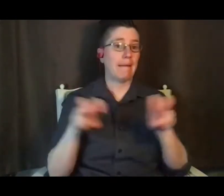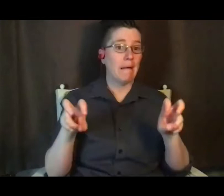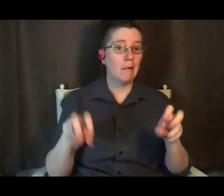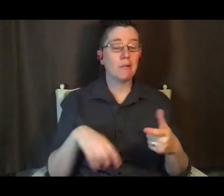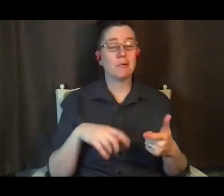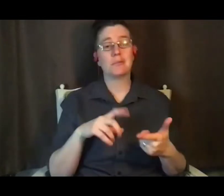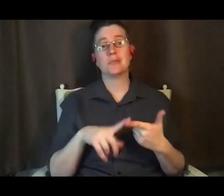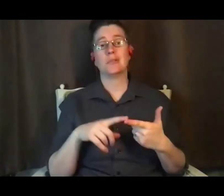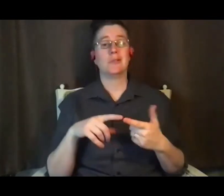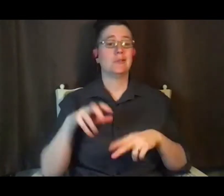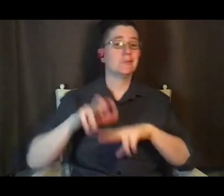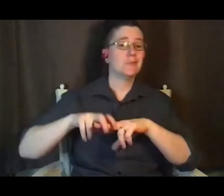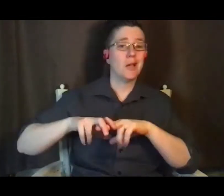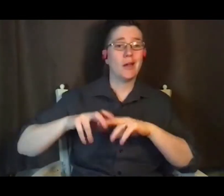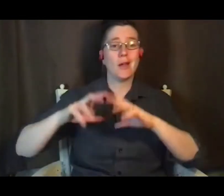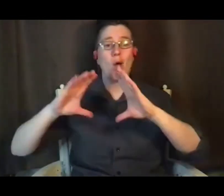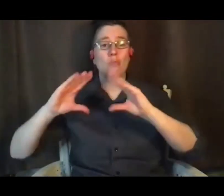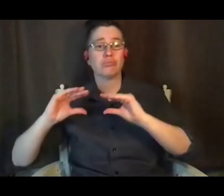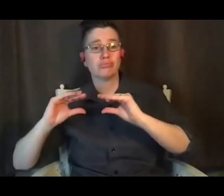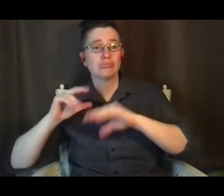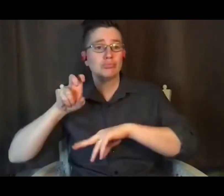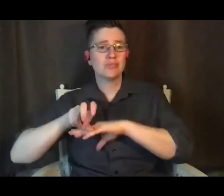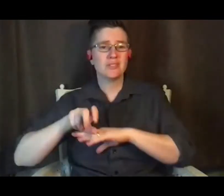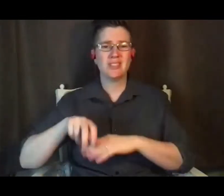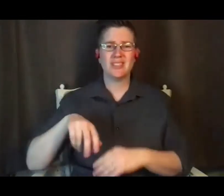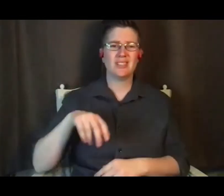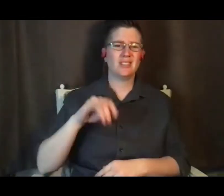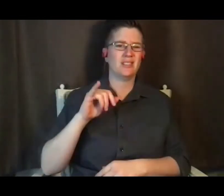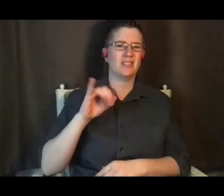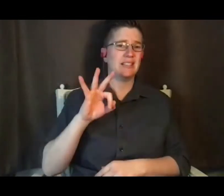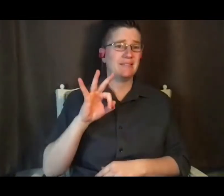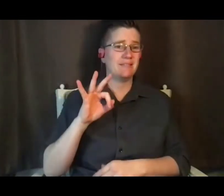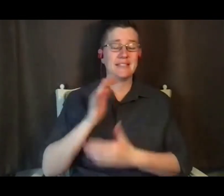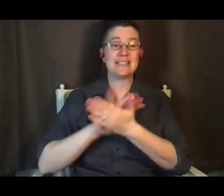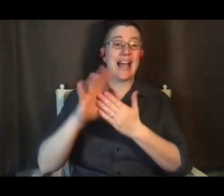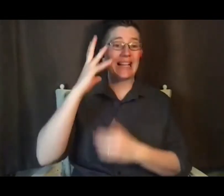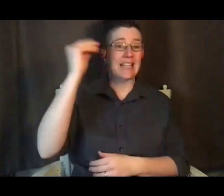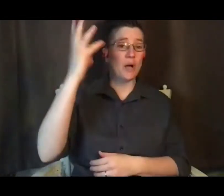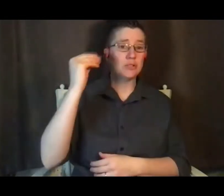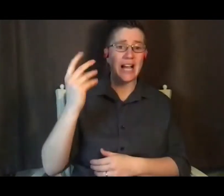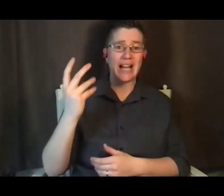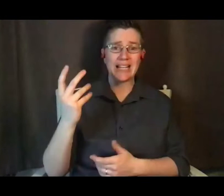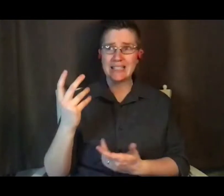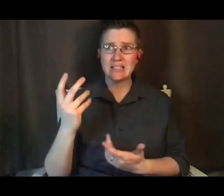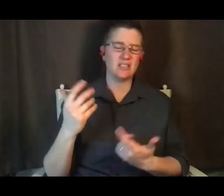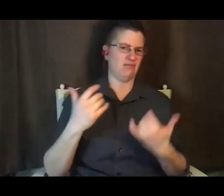a bed or if it's a habitable outside outside here it is not habitable outside there's a lot of snow